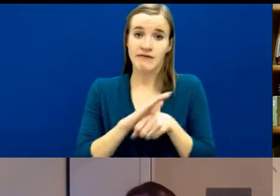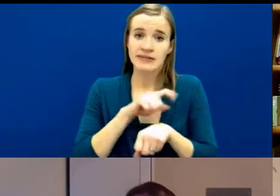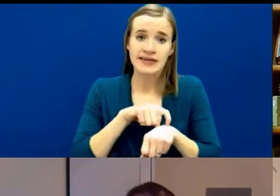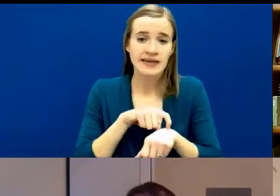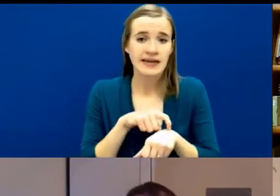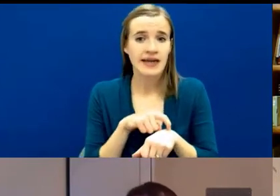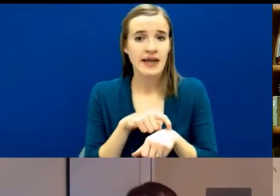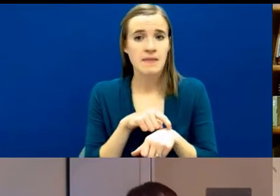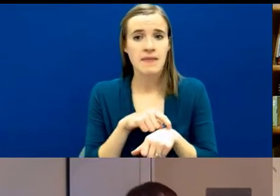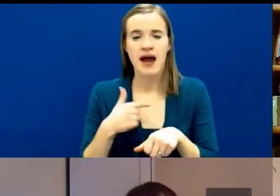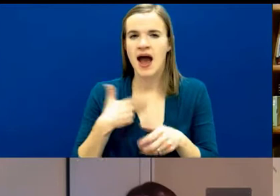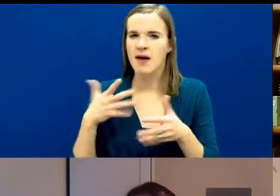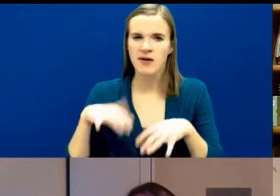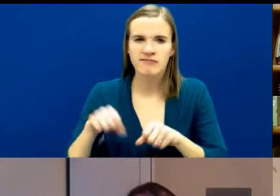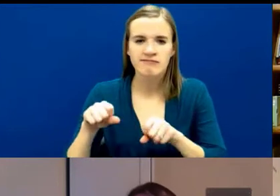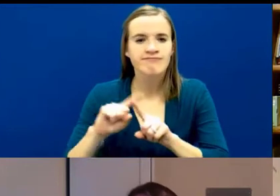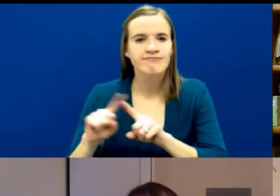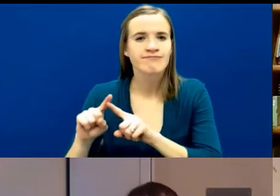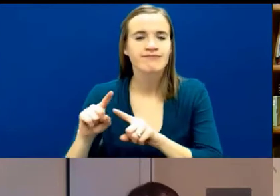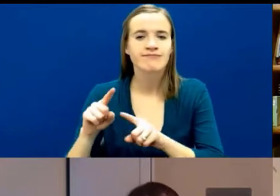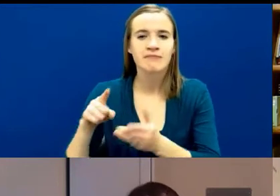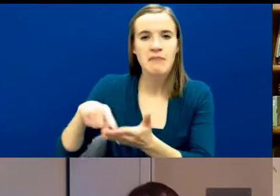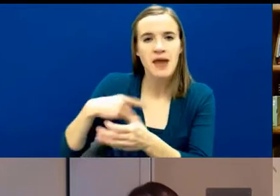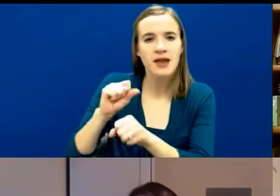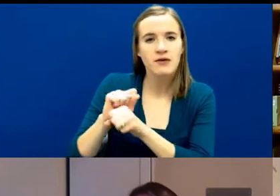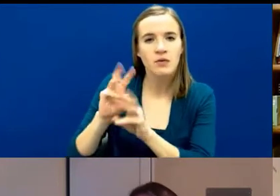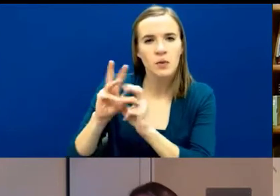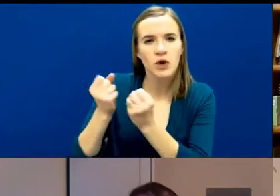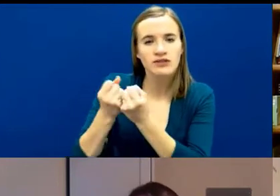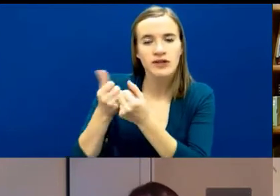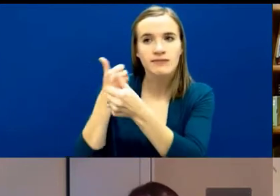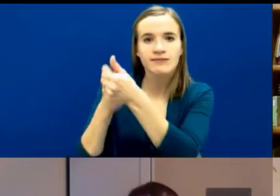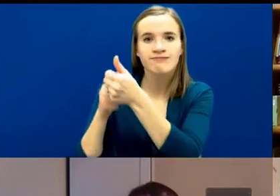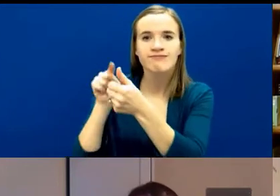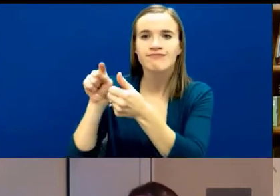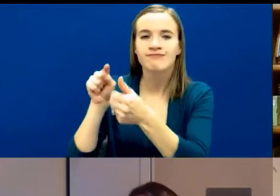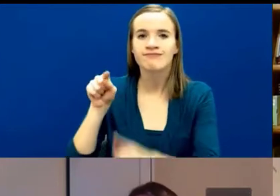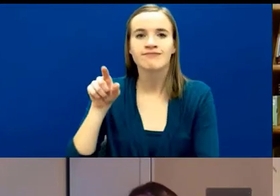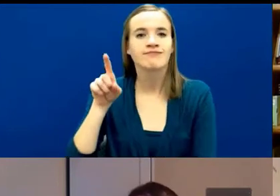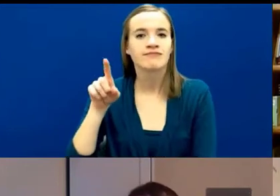workshops through Storyteller Academy. But it's, it's hard to get the writing